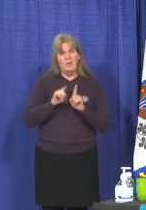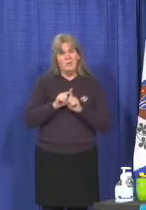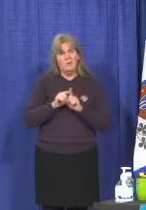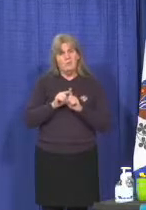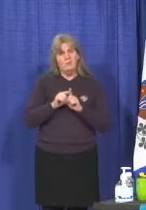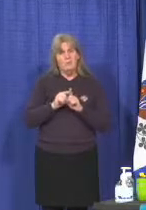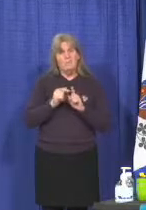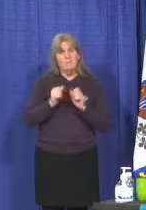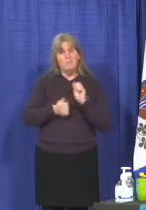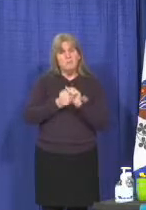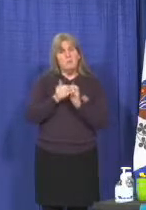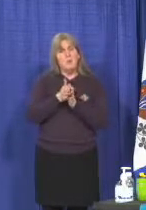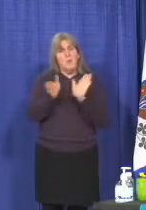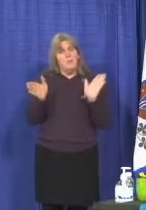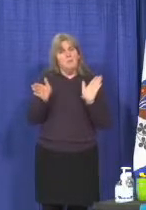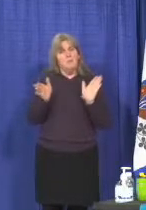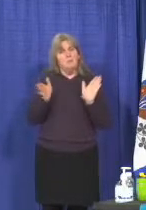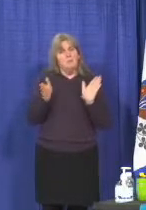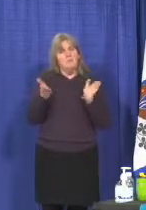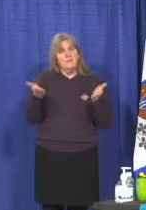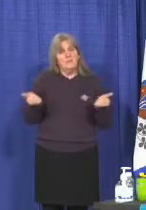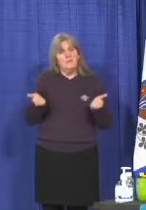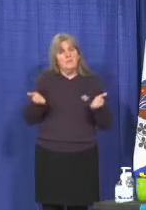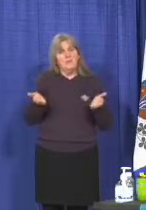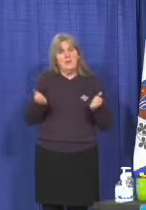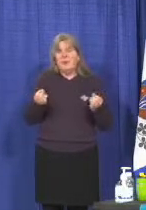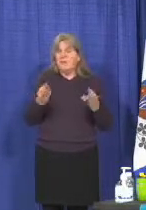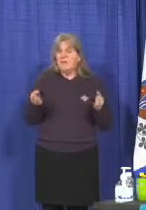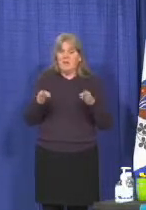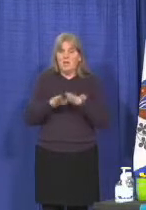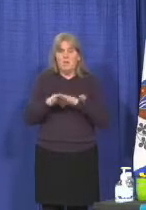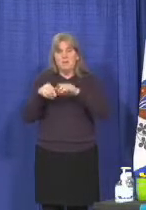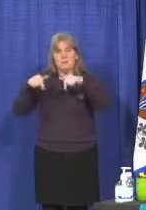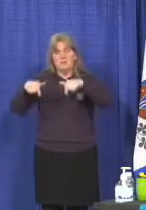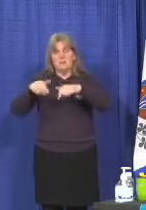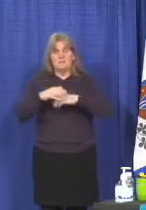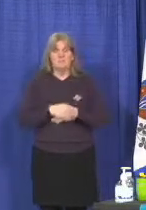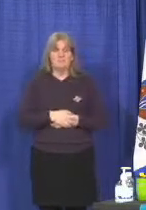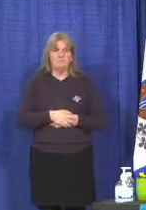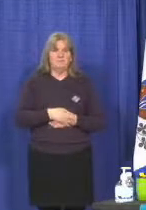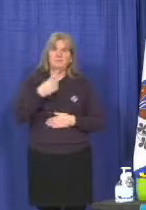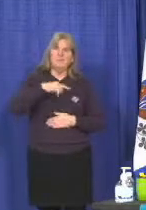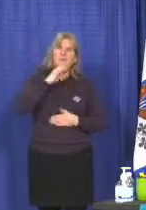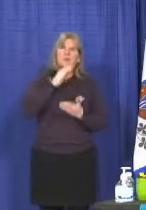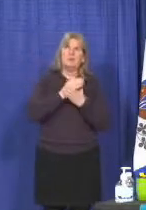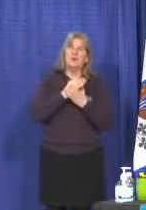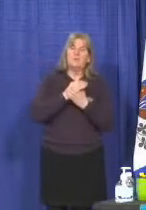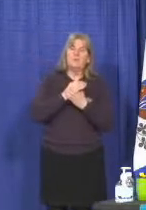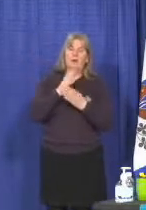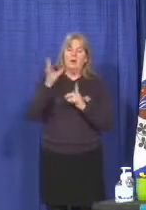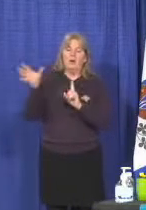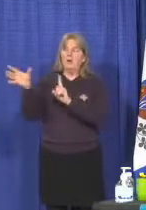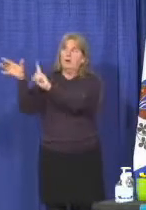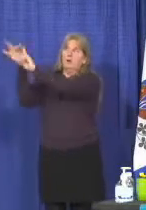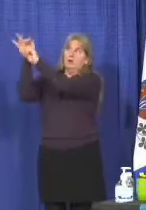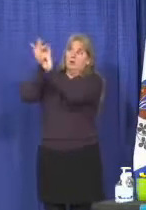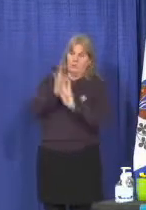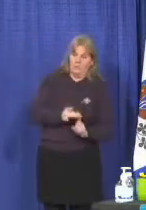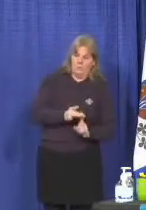relatively open Society. We often talk about importation risk.